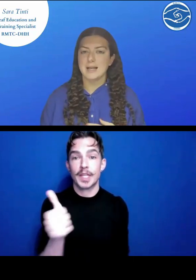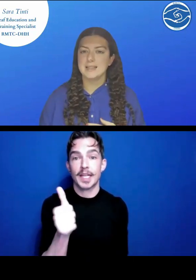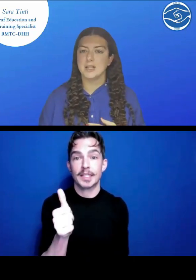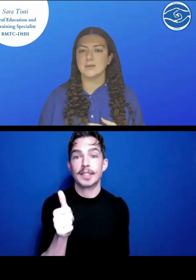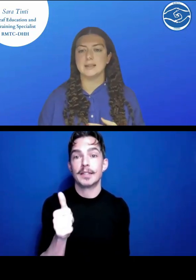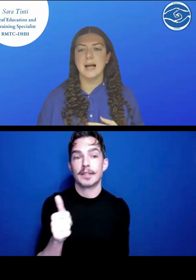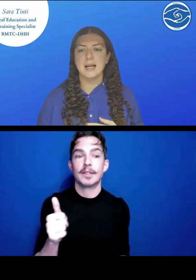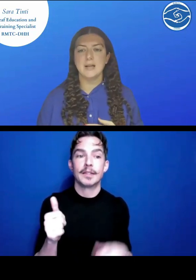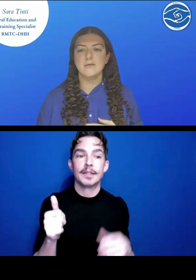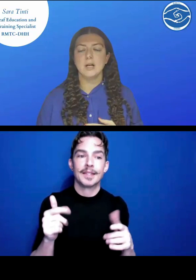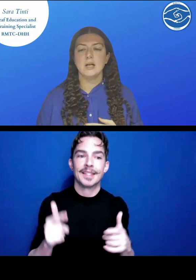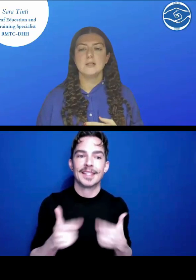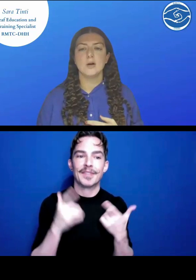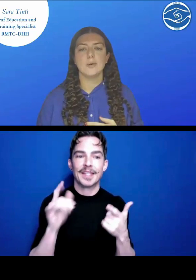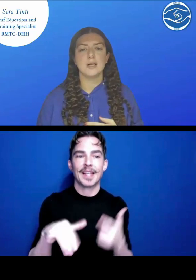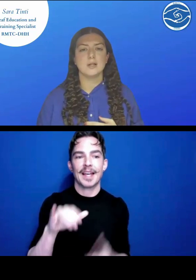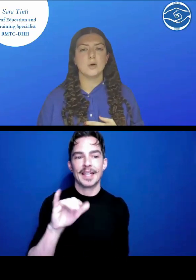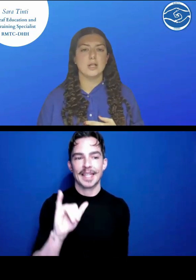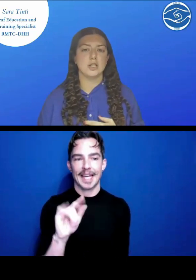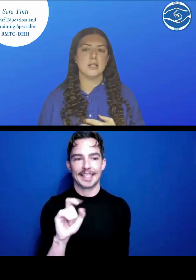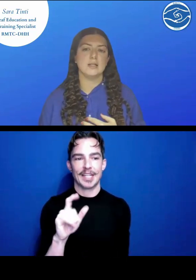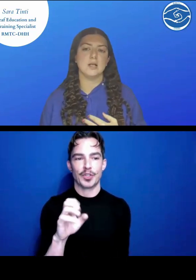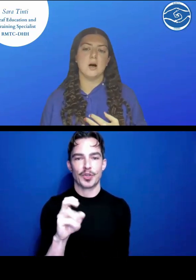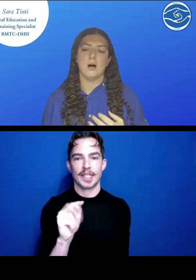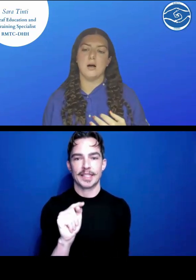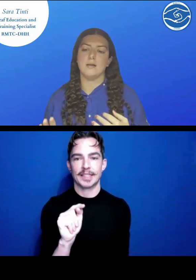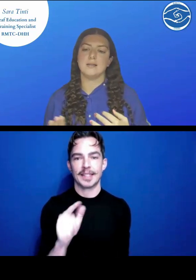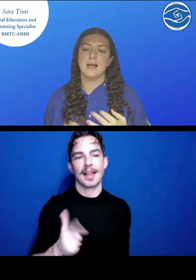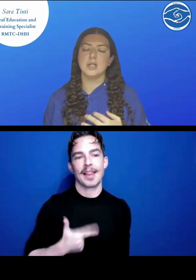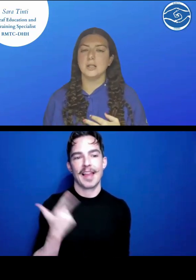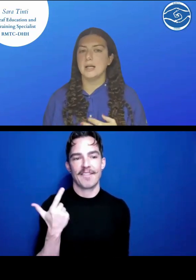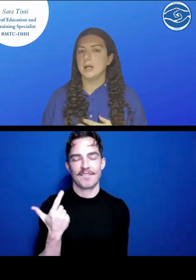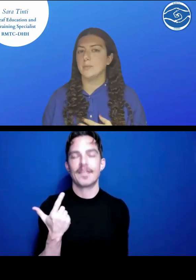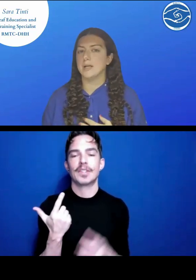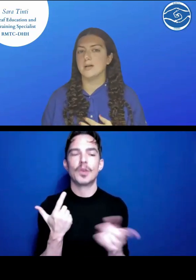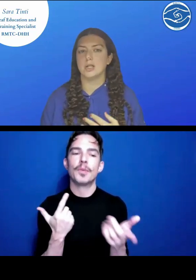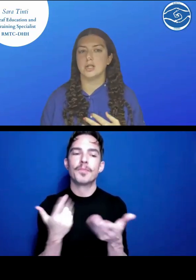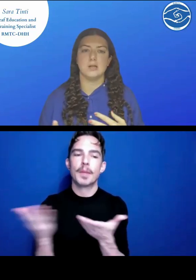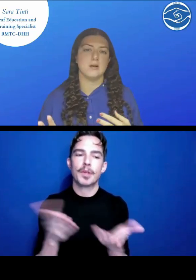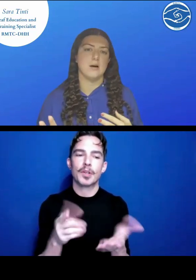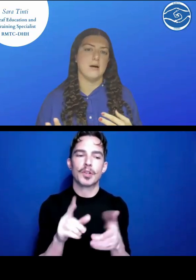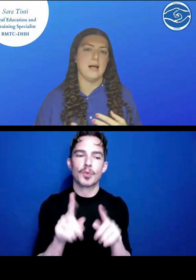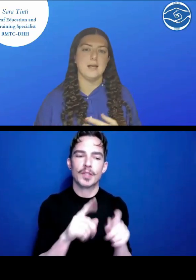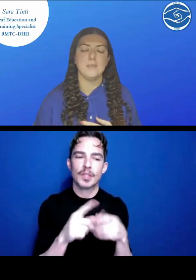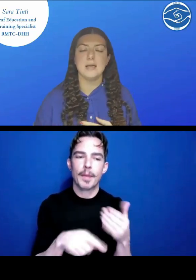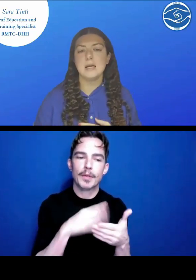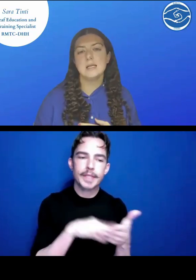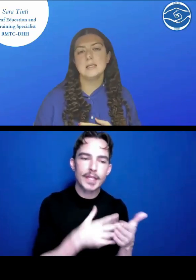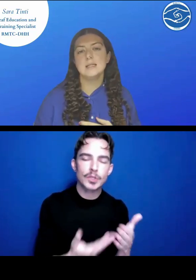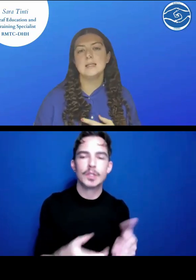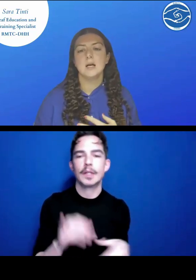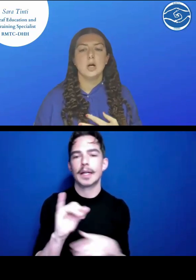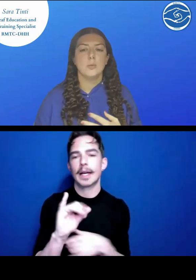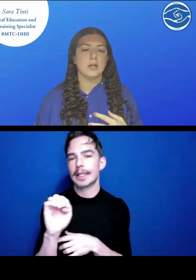That Itinerant Life. So bring your questions on scheduling. Bring your questions on IEPs.